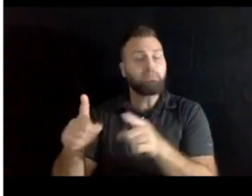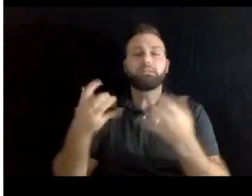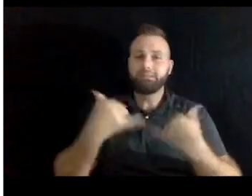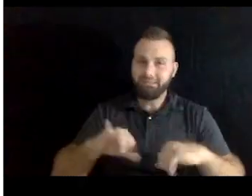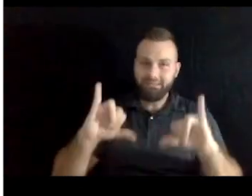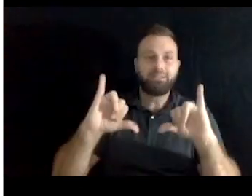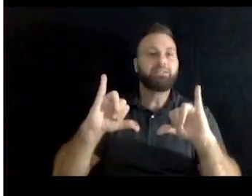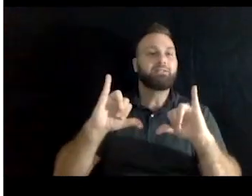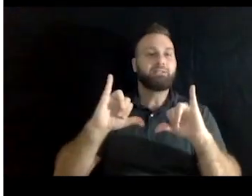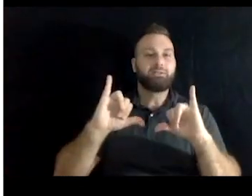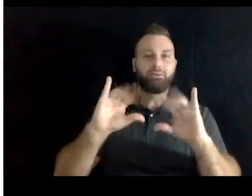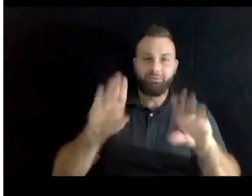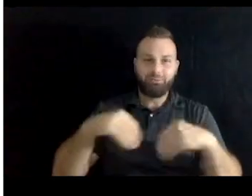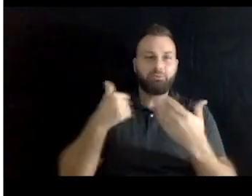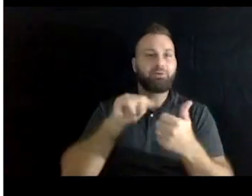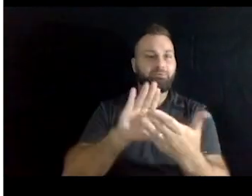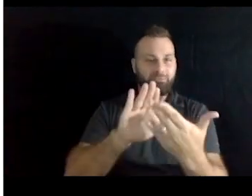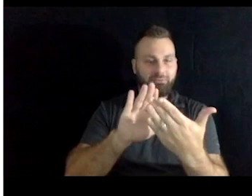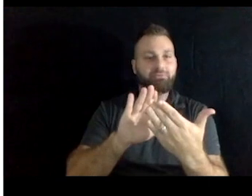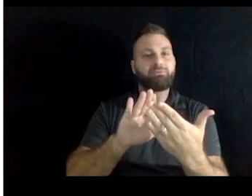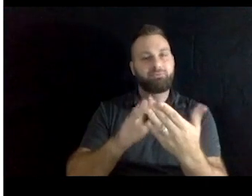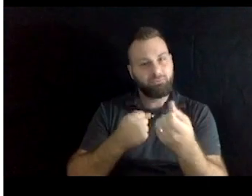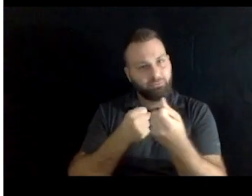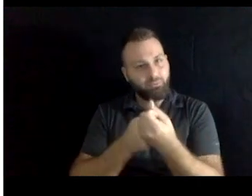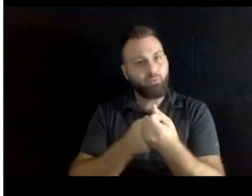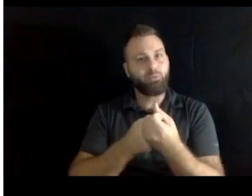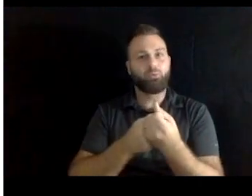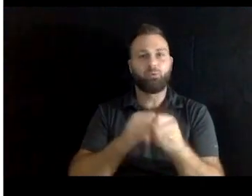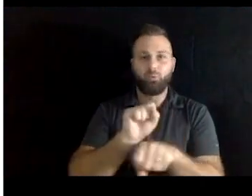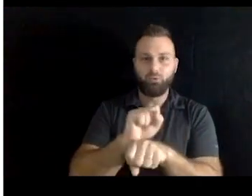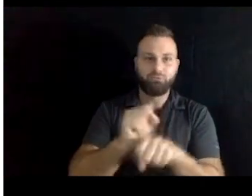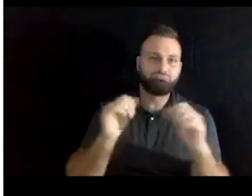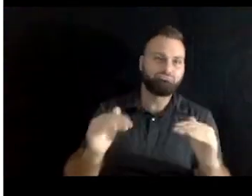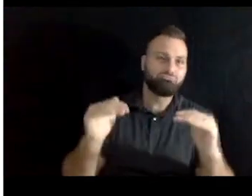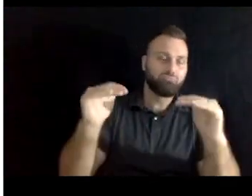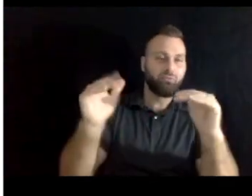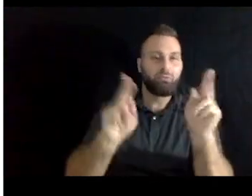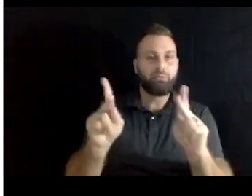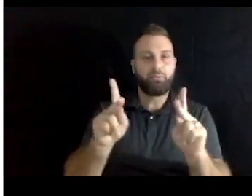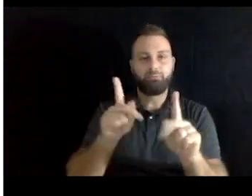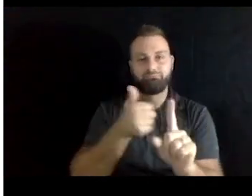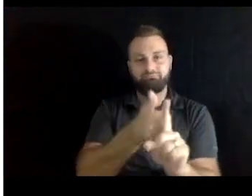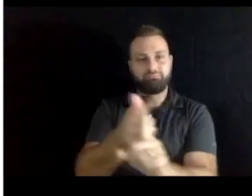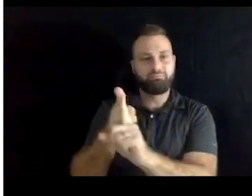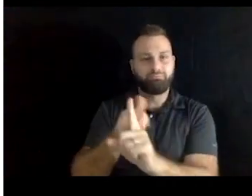among people with disabilities, and you saw that from the slot from a couple slides ago that there